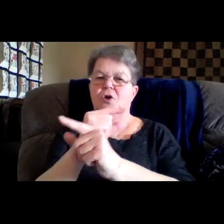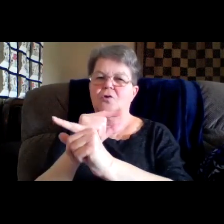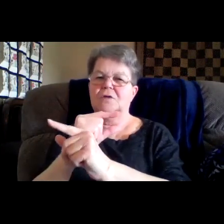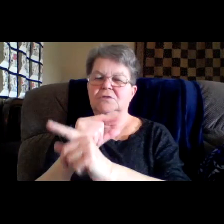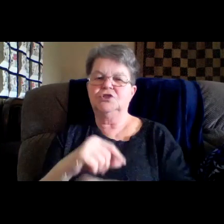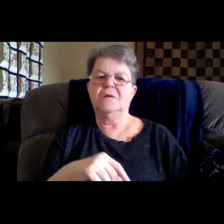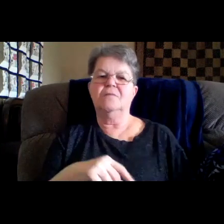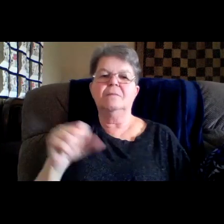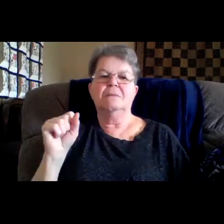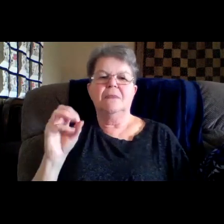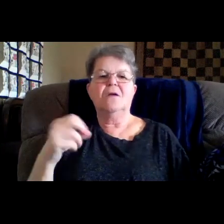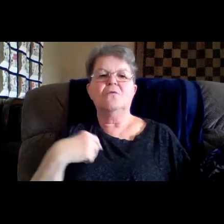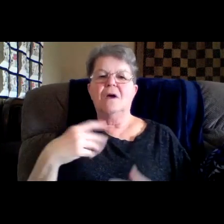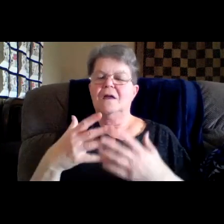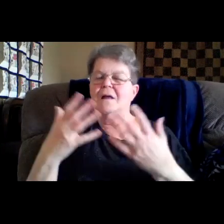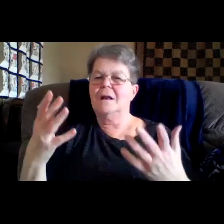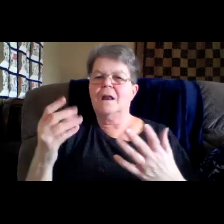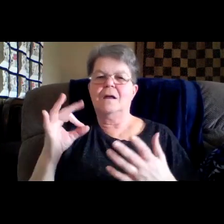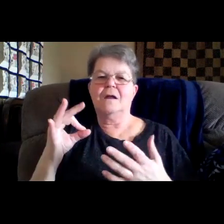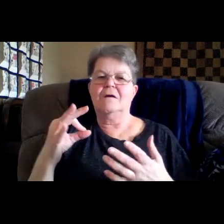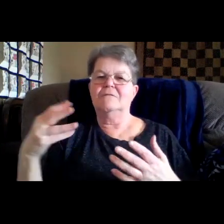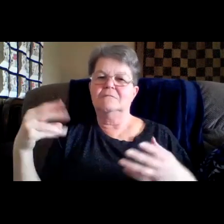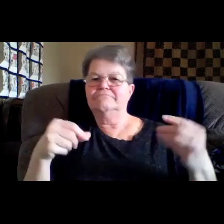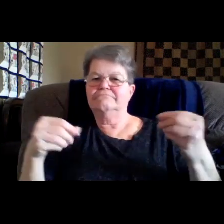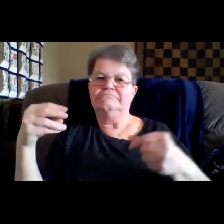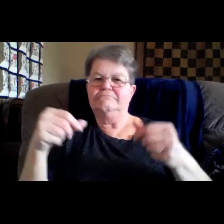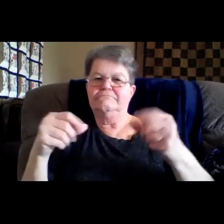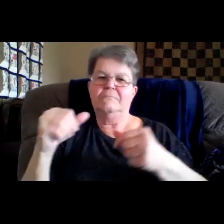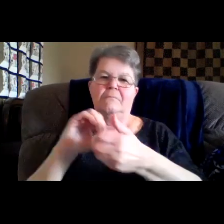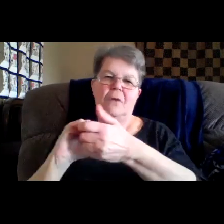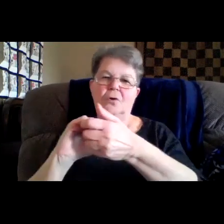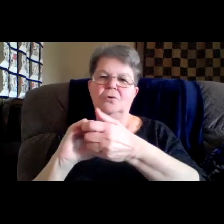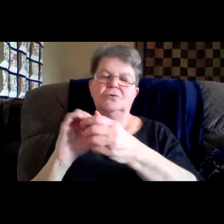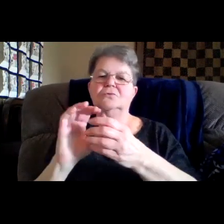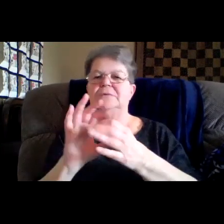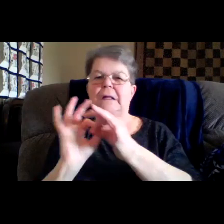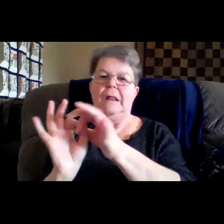So we've had a lot of funders and collaborators and partners throughout our journey.